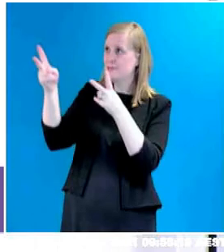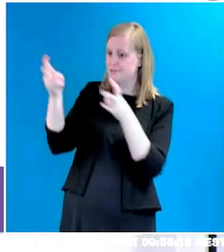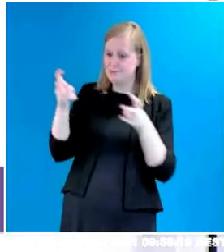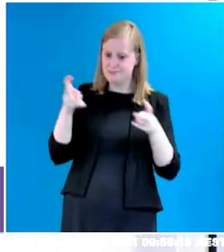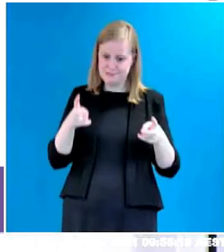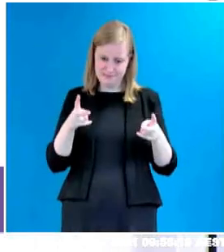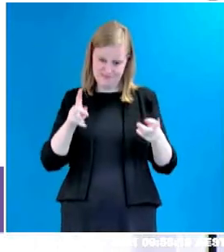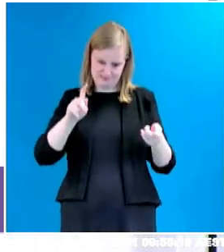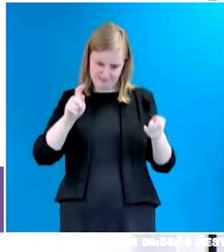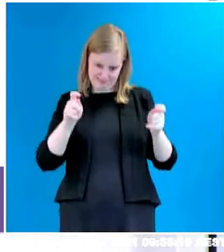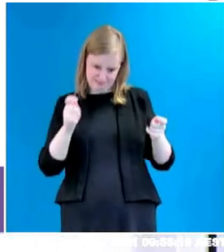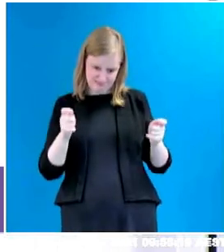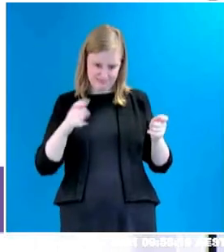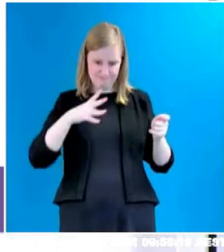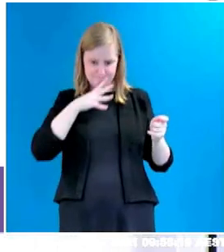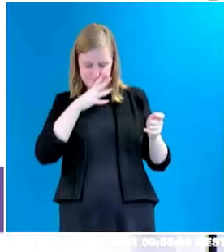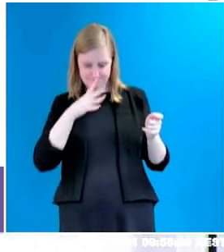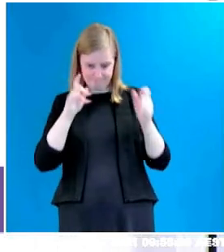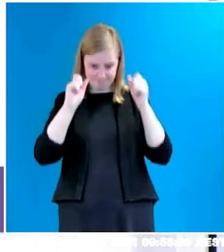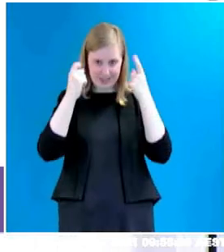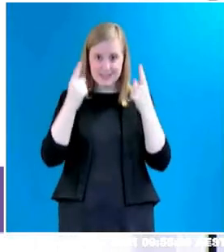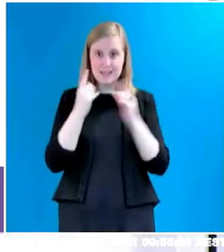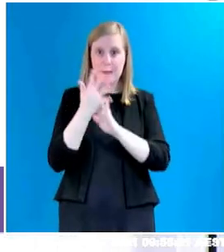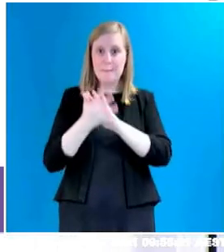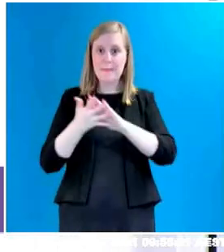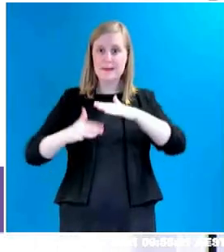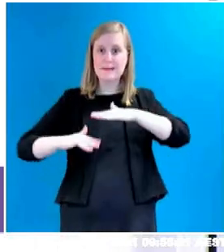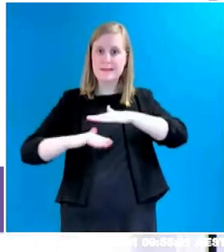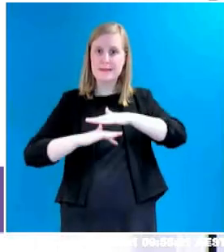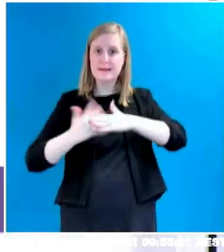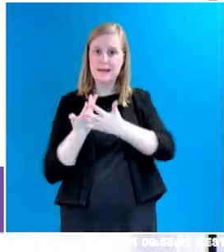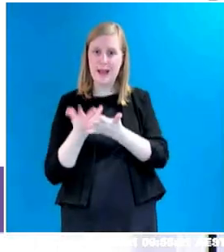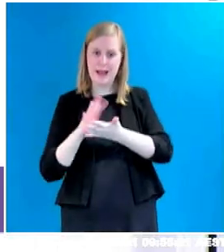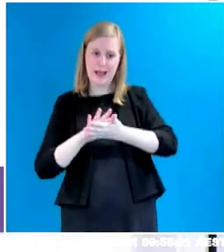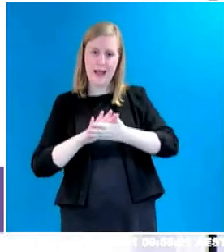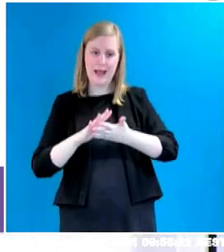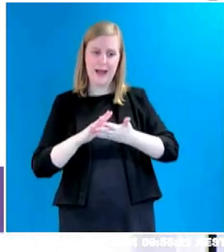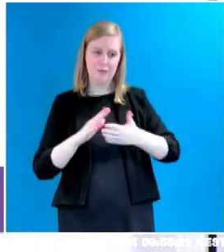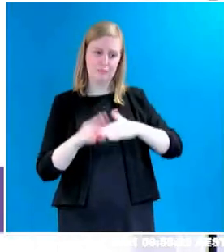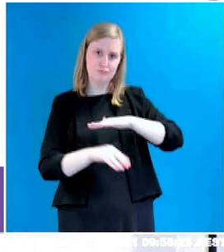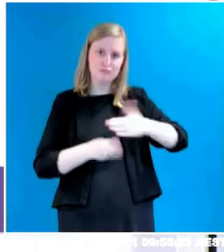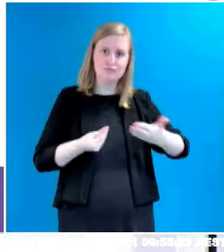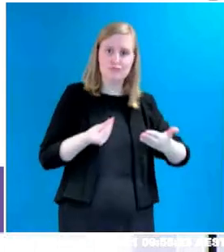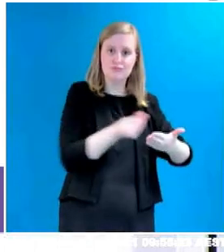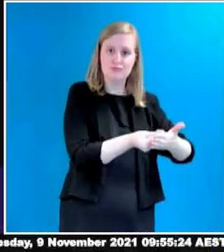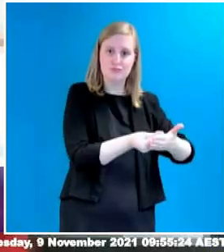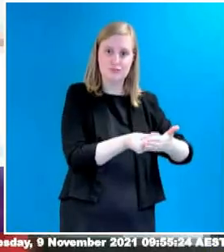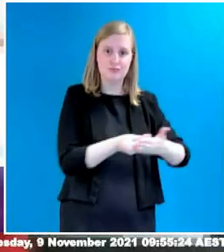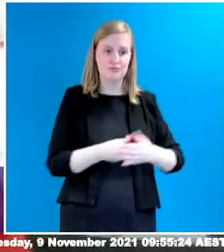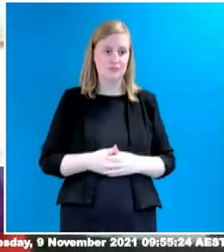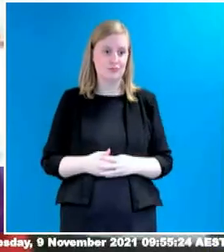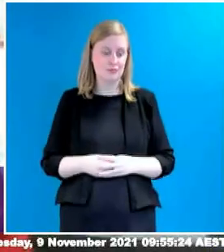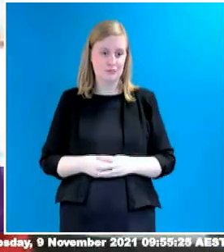the ACT Human Rights Act? The value of using the international treaties is that means we